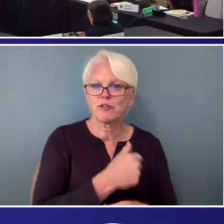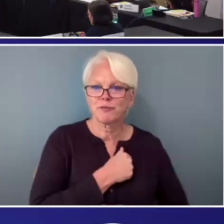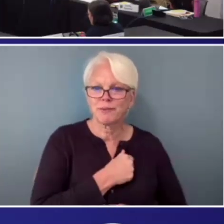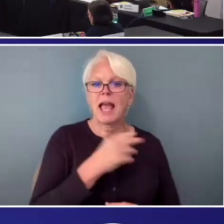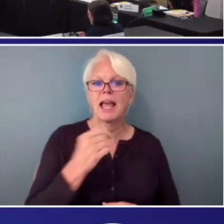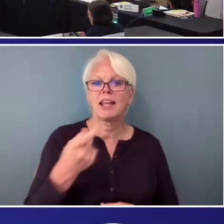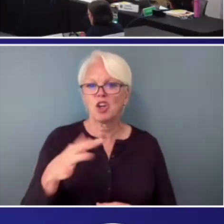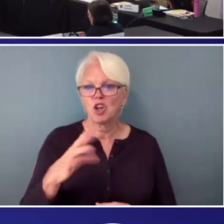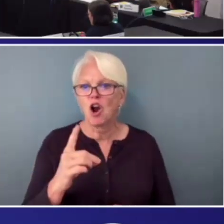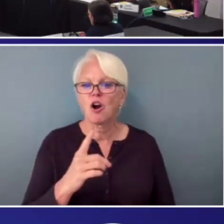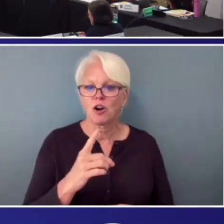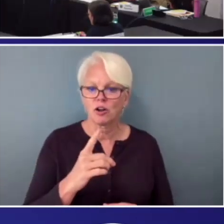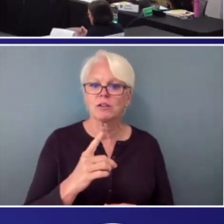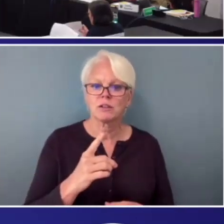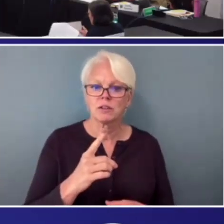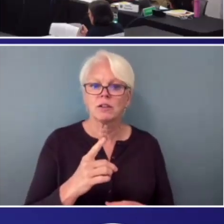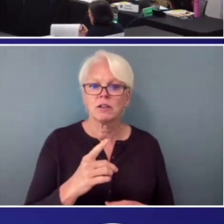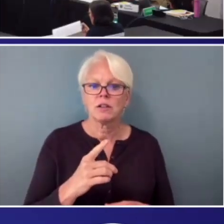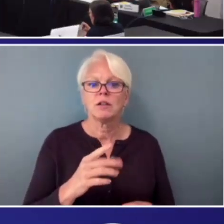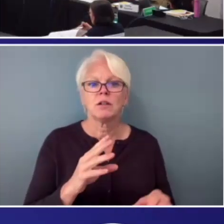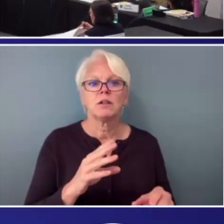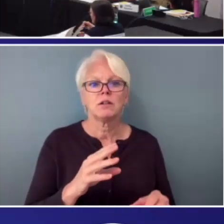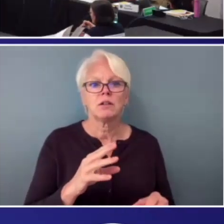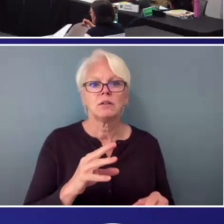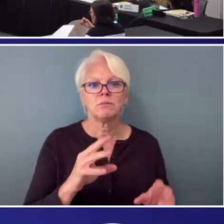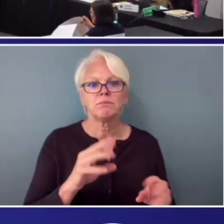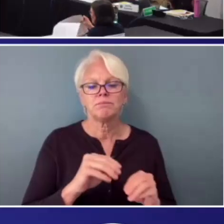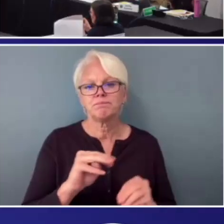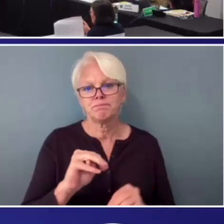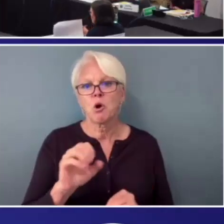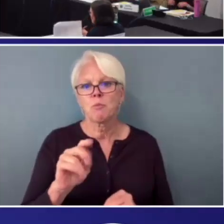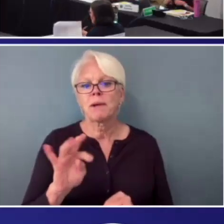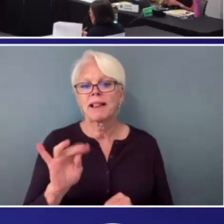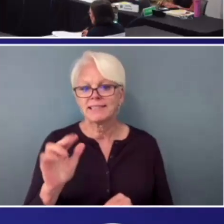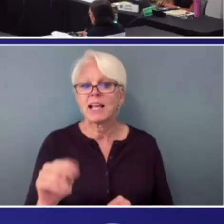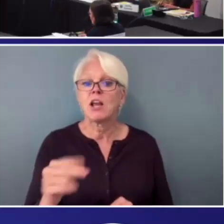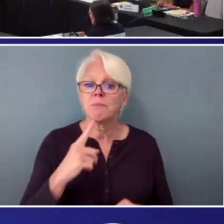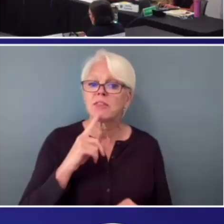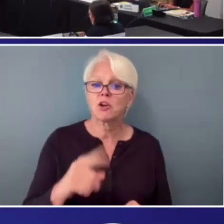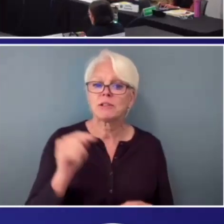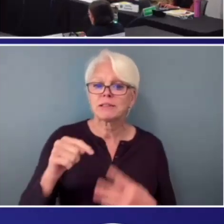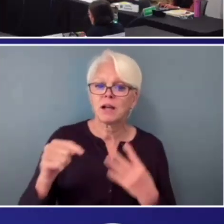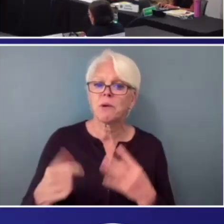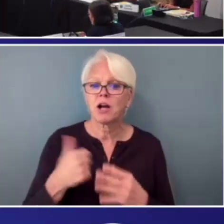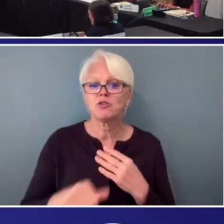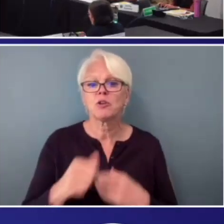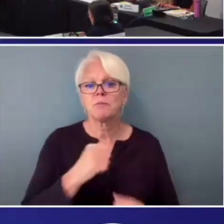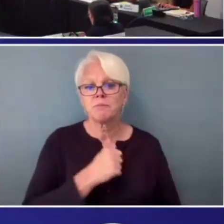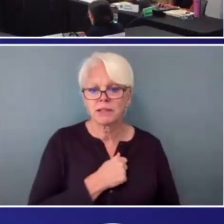payments under the Civil -- Service and Civil Relief Act and under the Higher Education Opportunity Act,